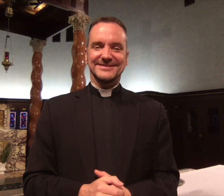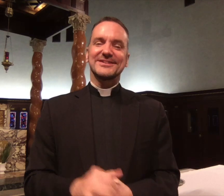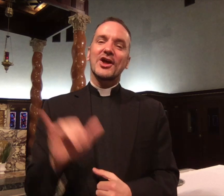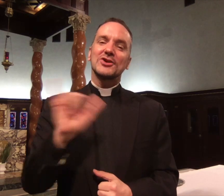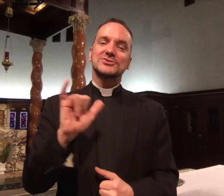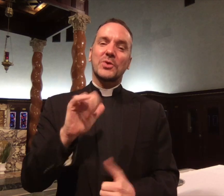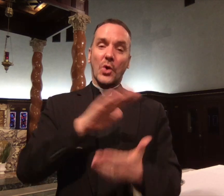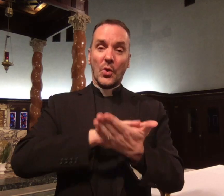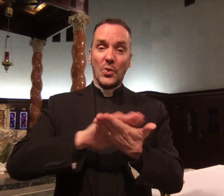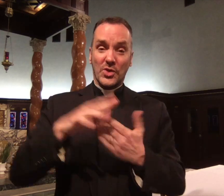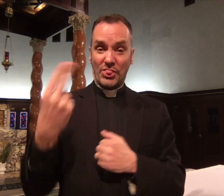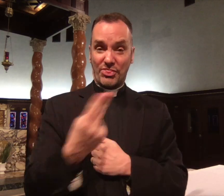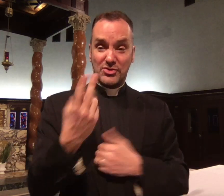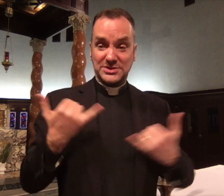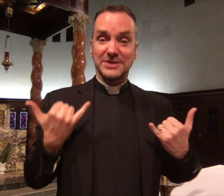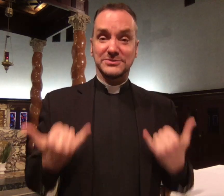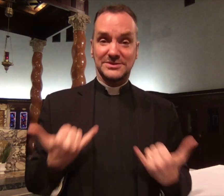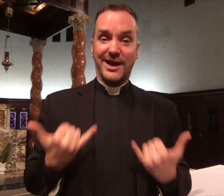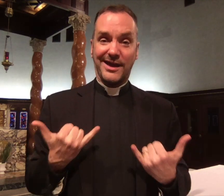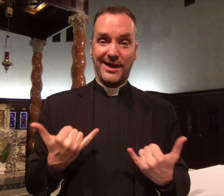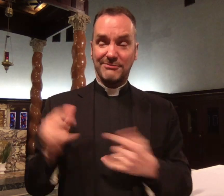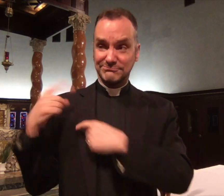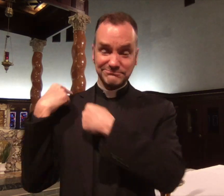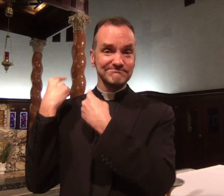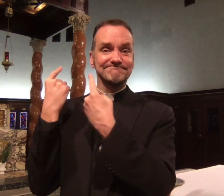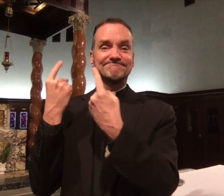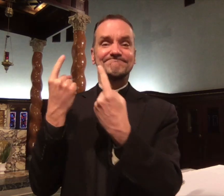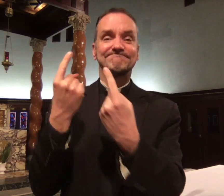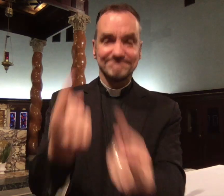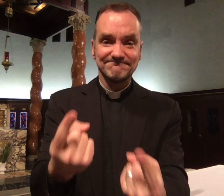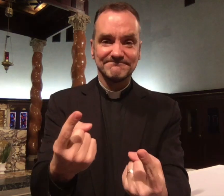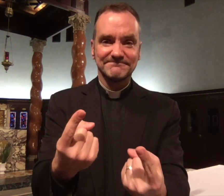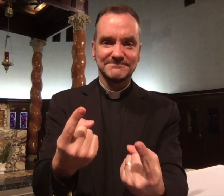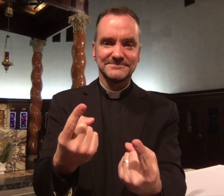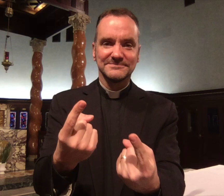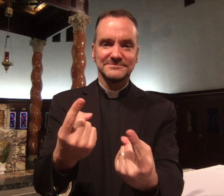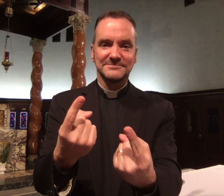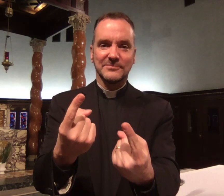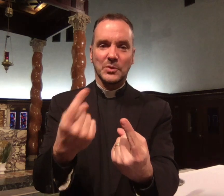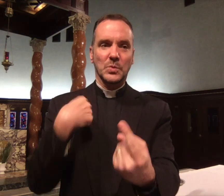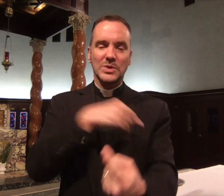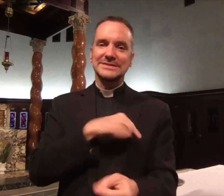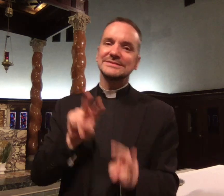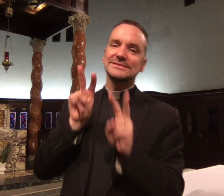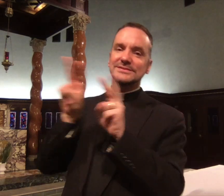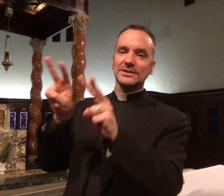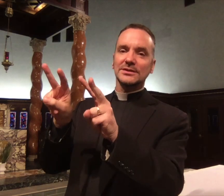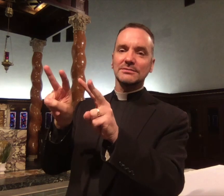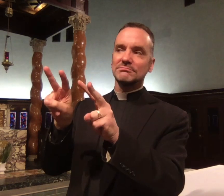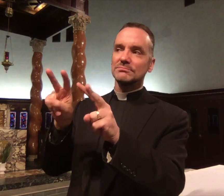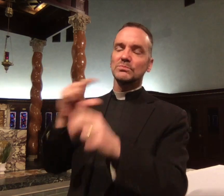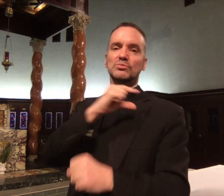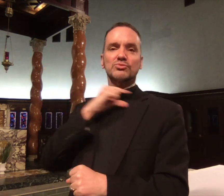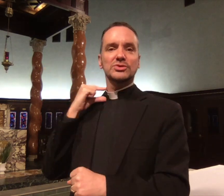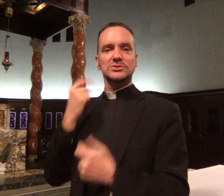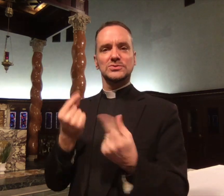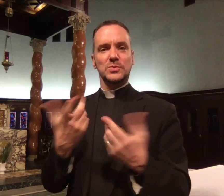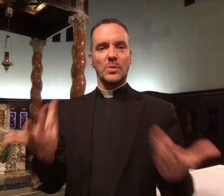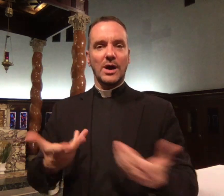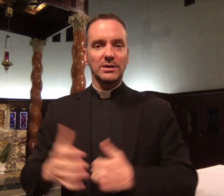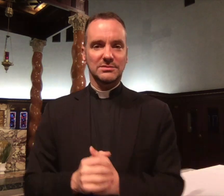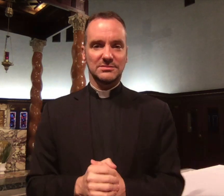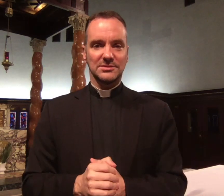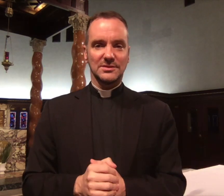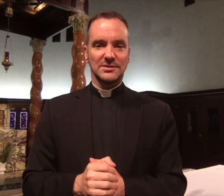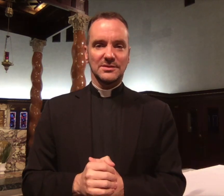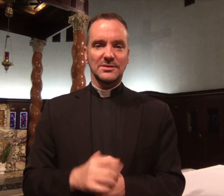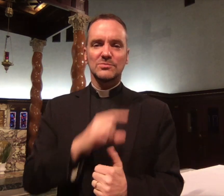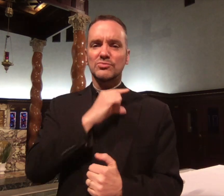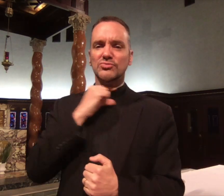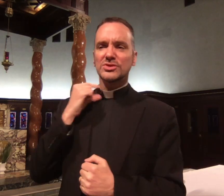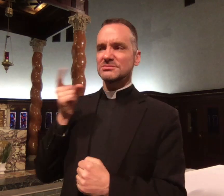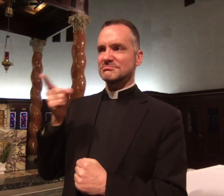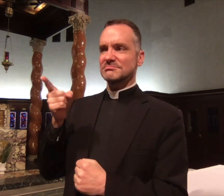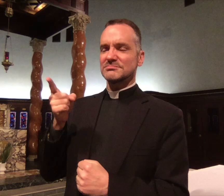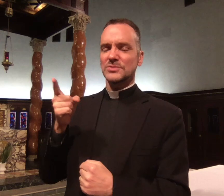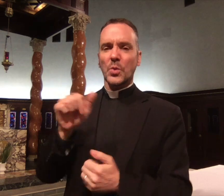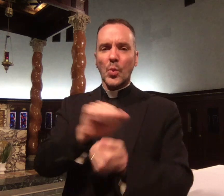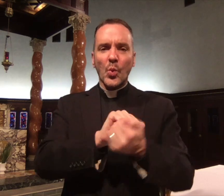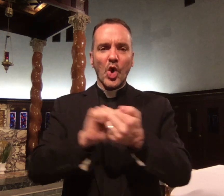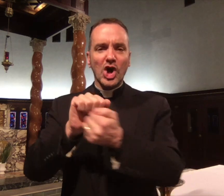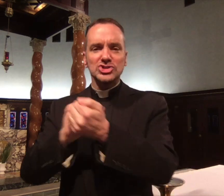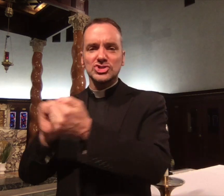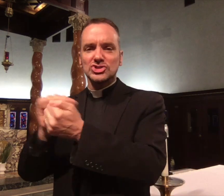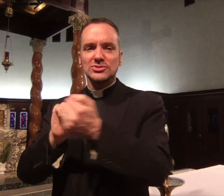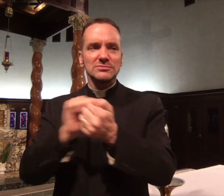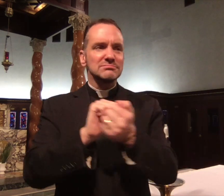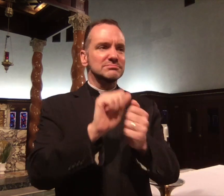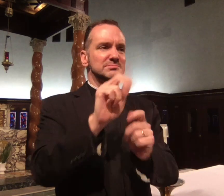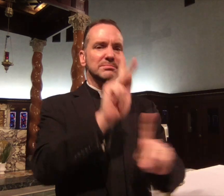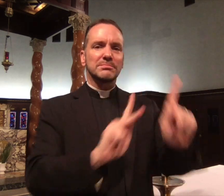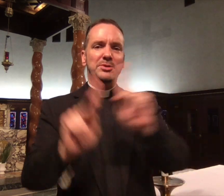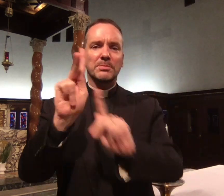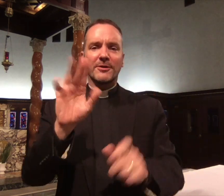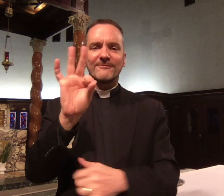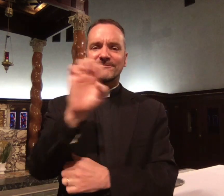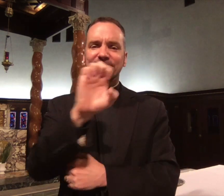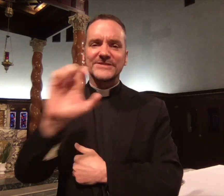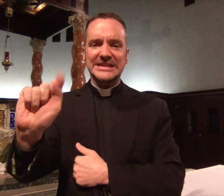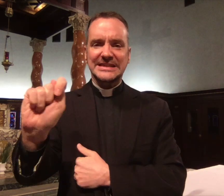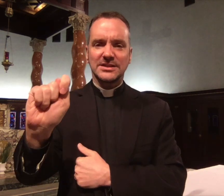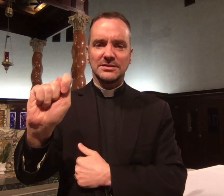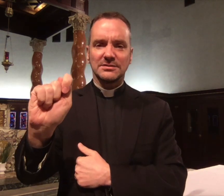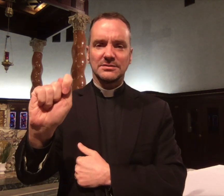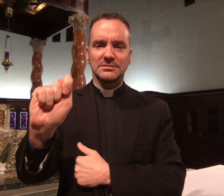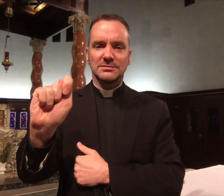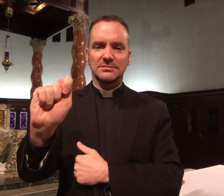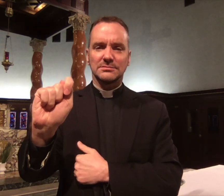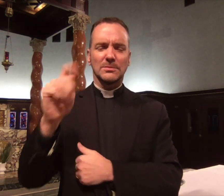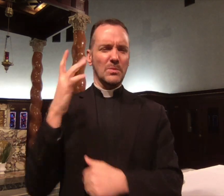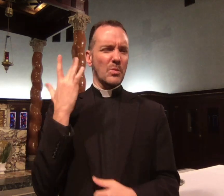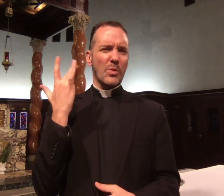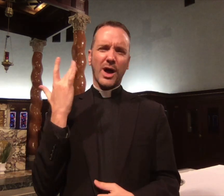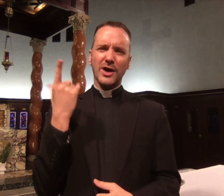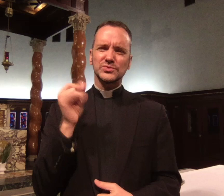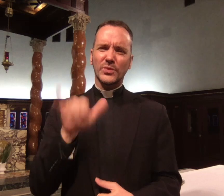to is perfect love. On Holy Thursday we often see the priest washing the feet